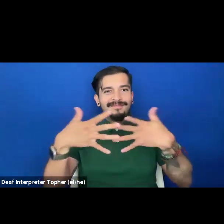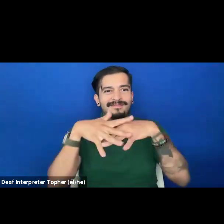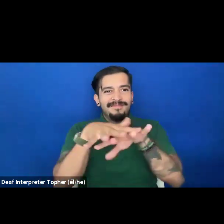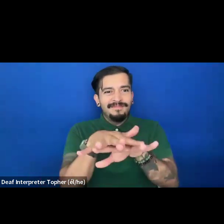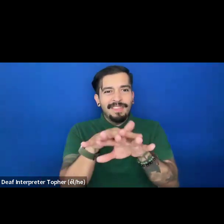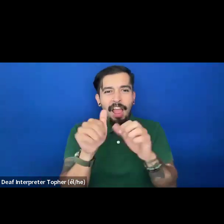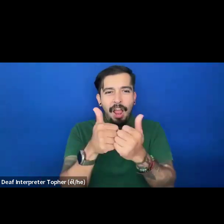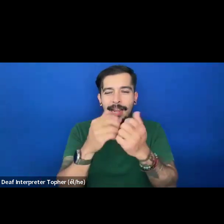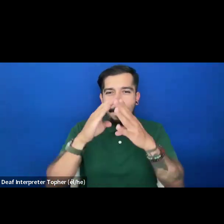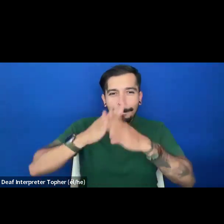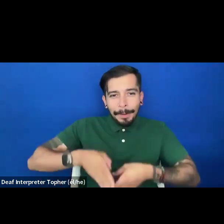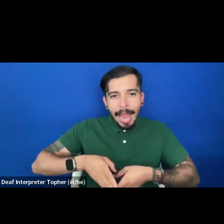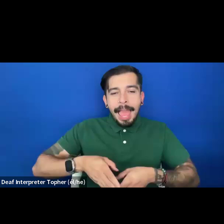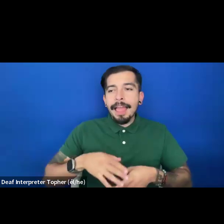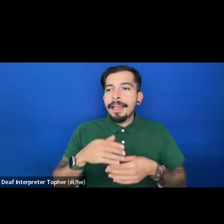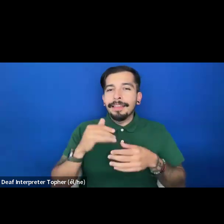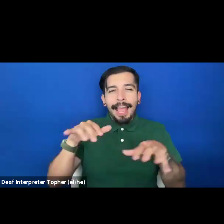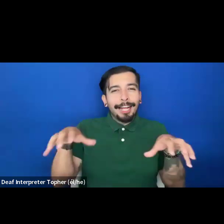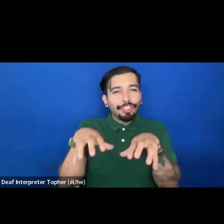And I will start, uh, with María.